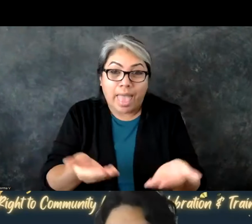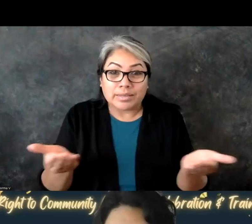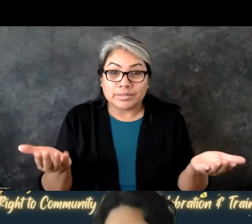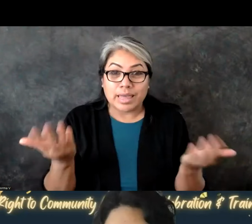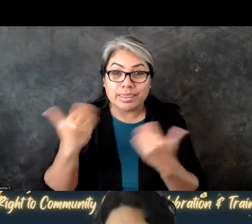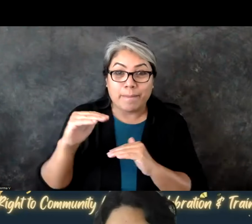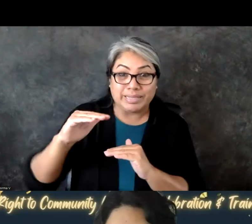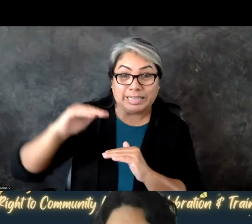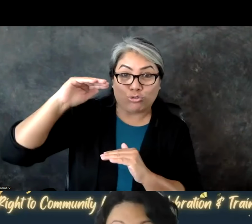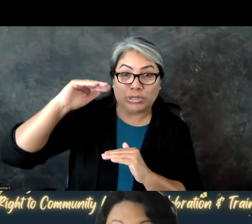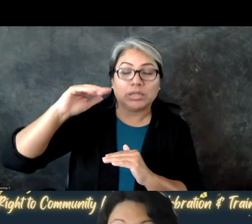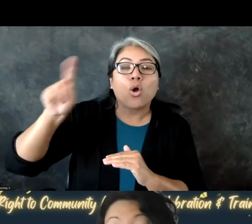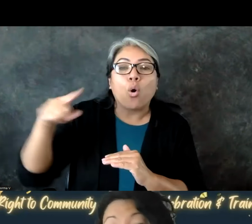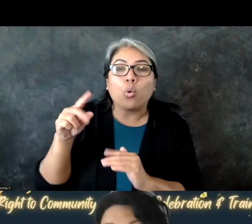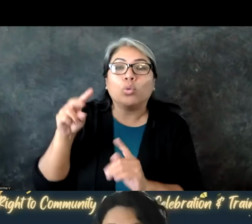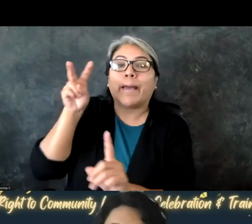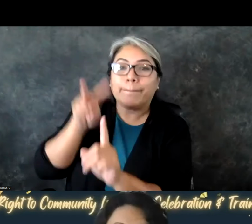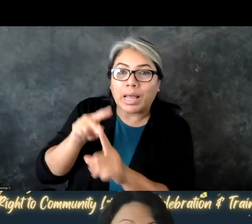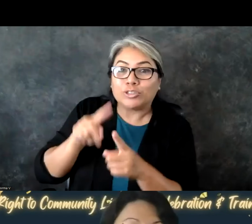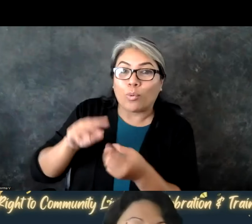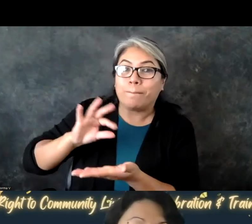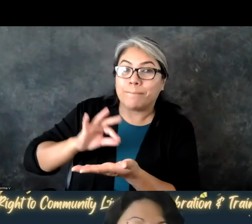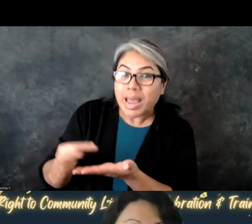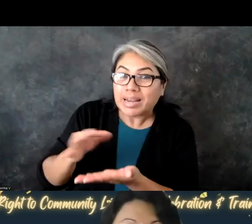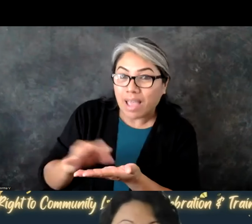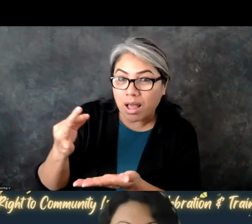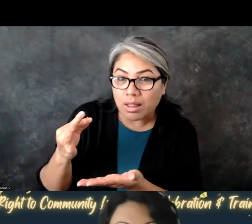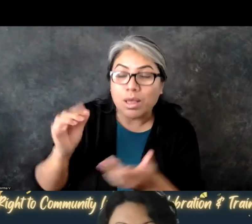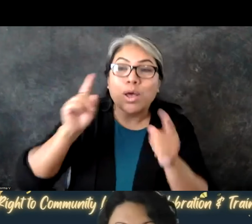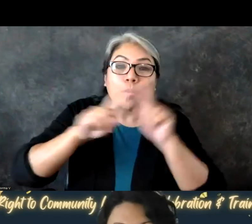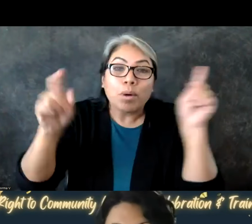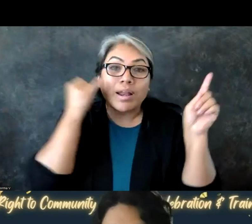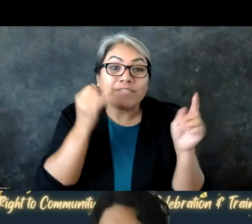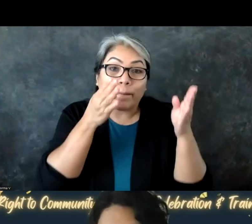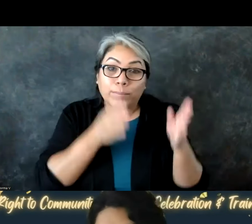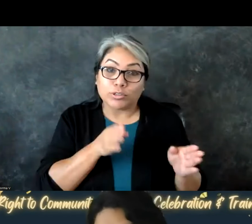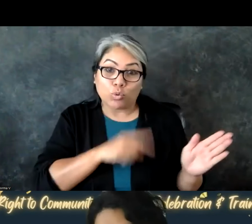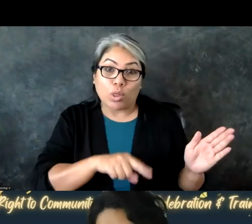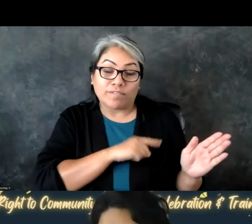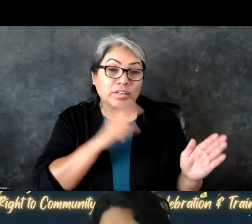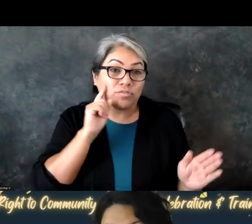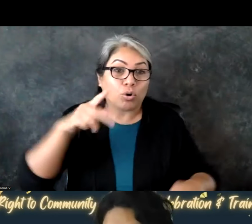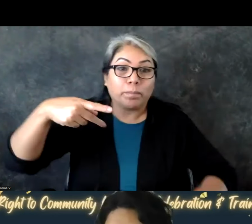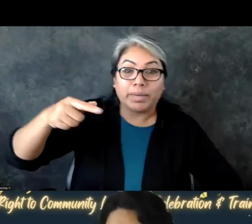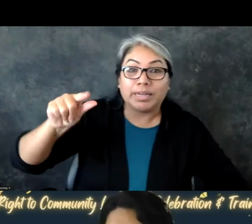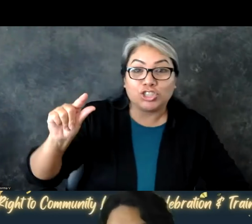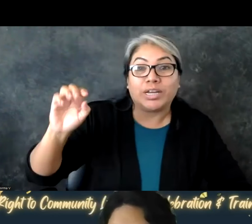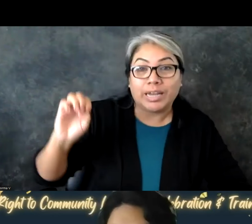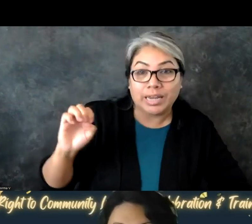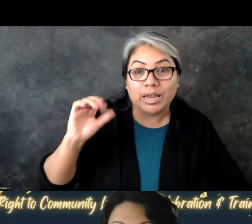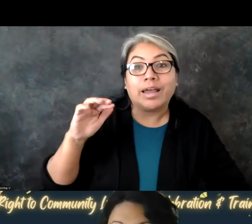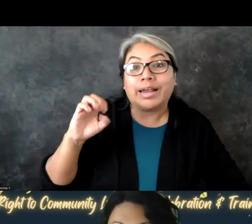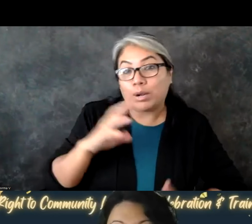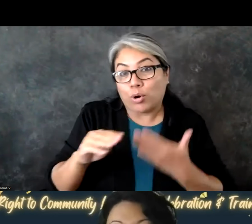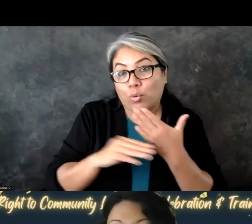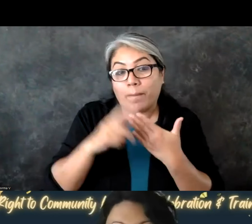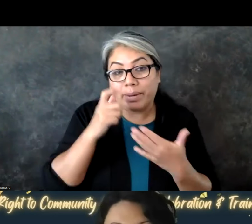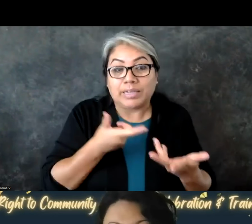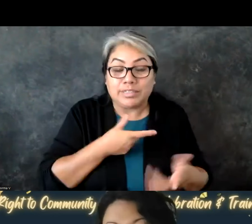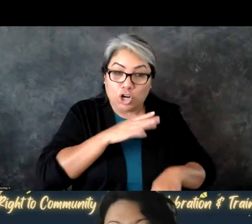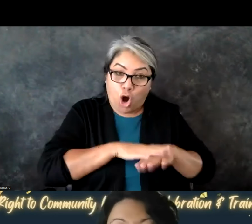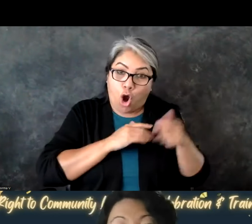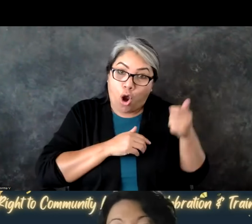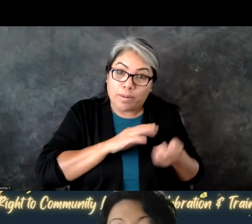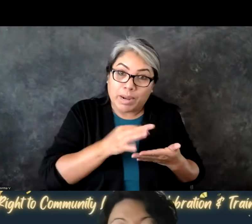too familiar. I would just say that the asset limit that'